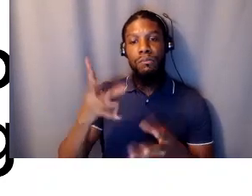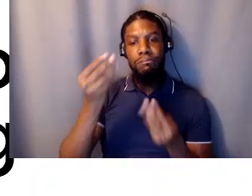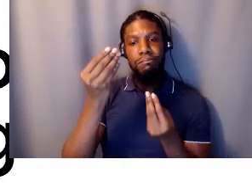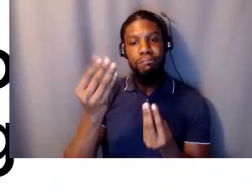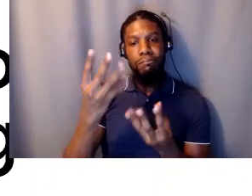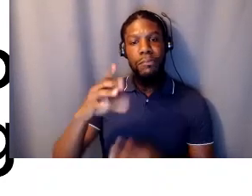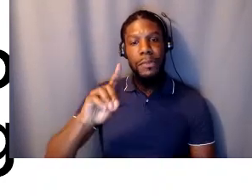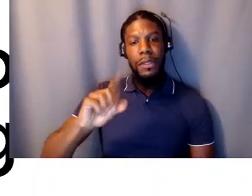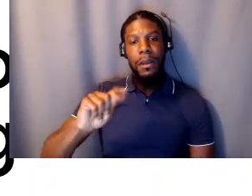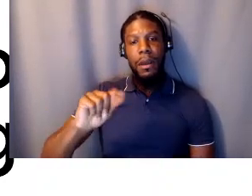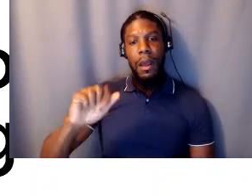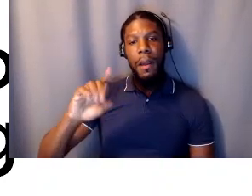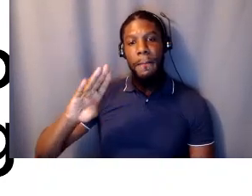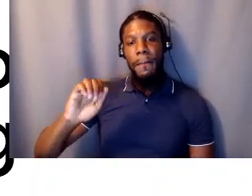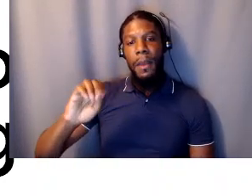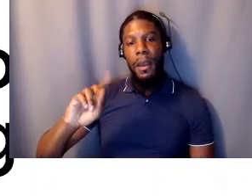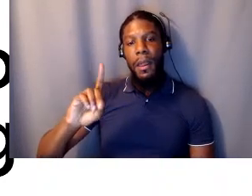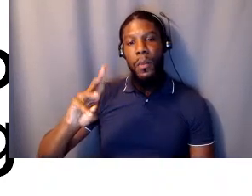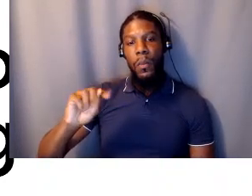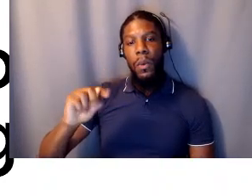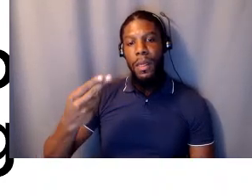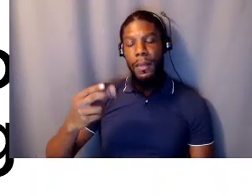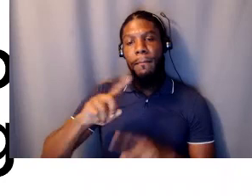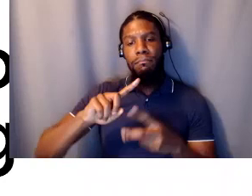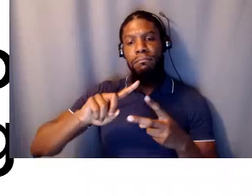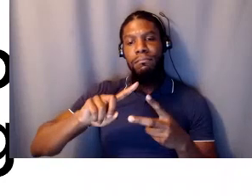being able to access feedback from a bus,